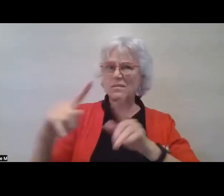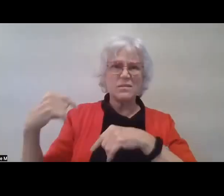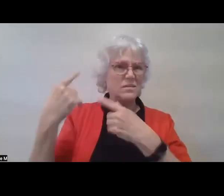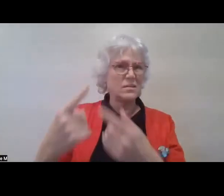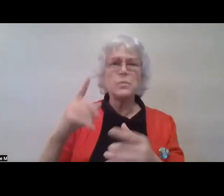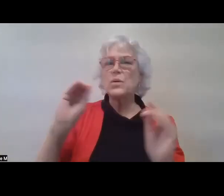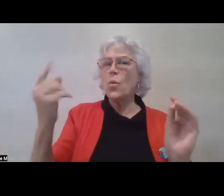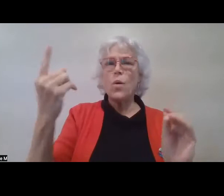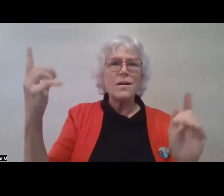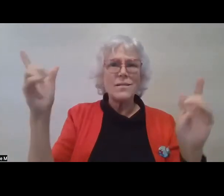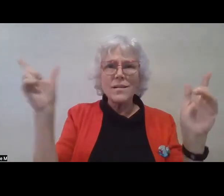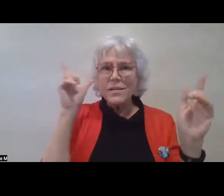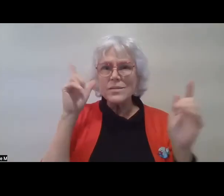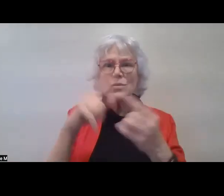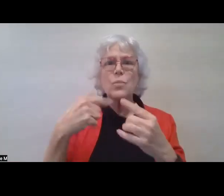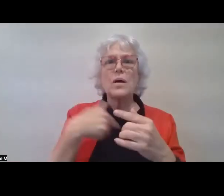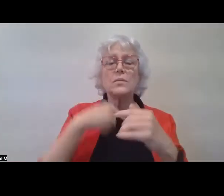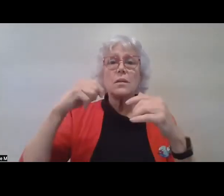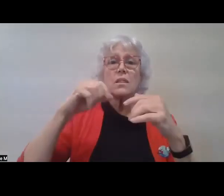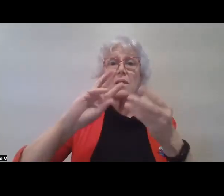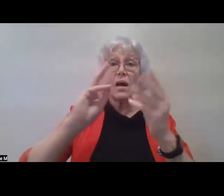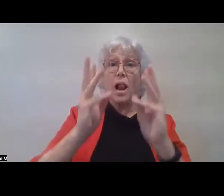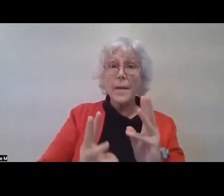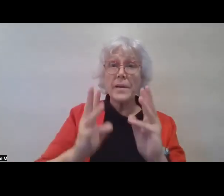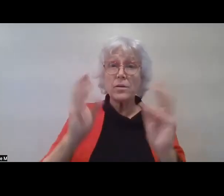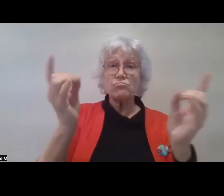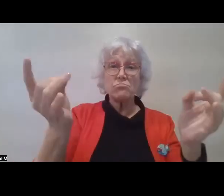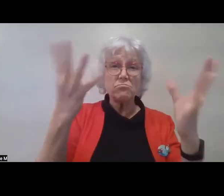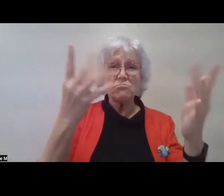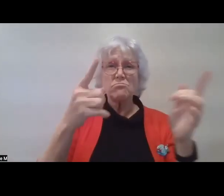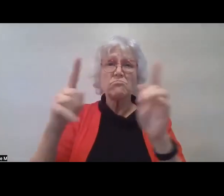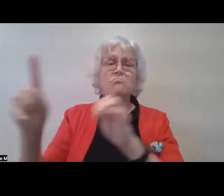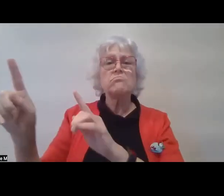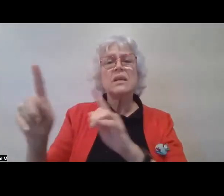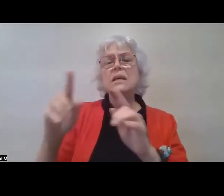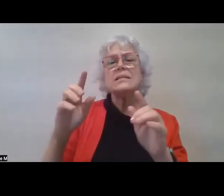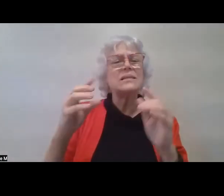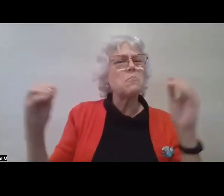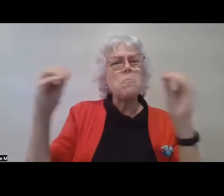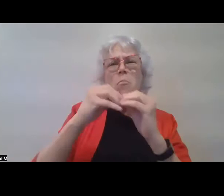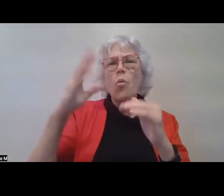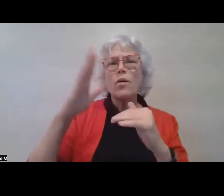about the devastation of the climate crisis it is beyond so much more than the lives lost.